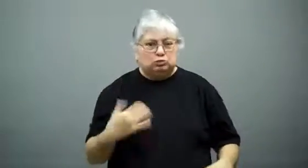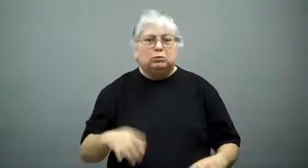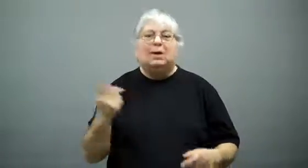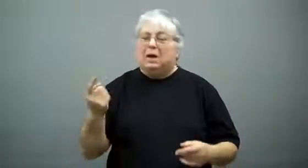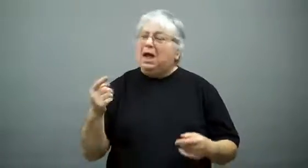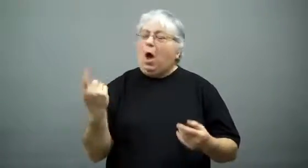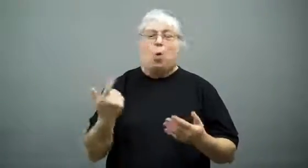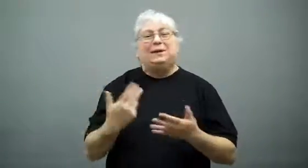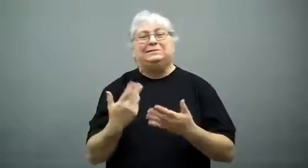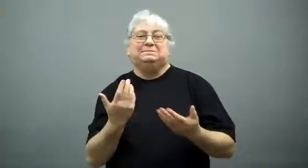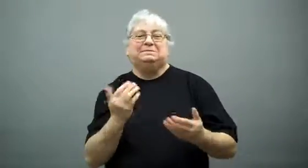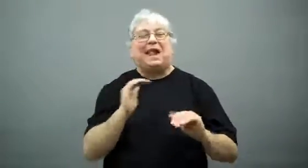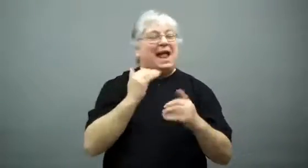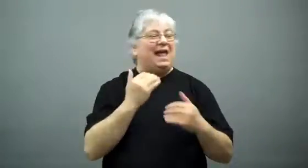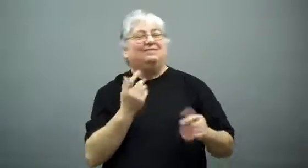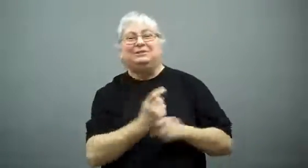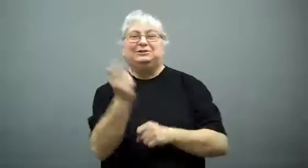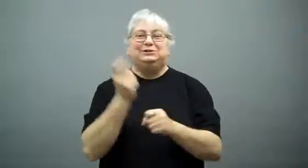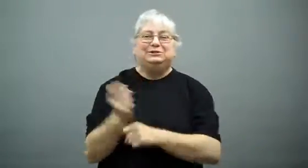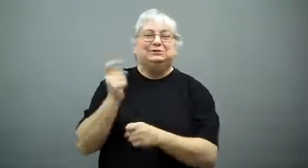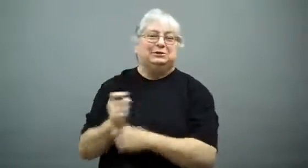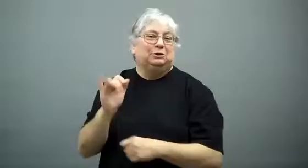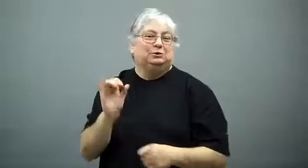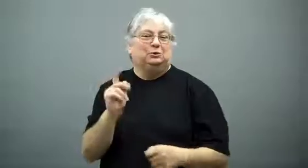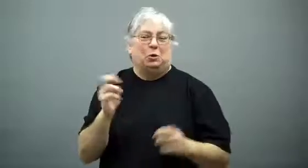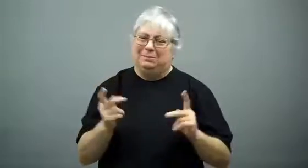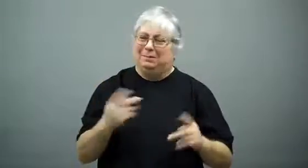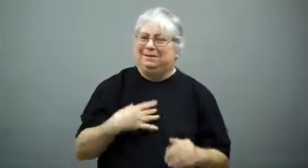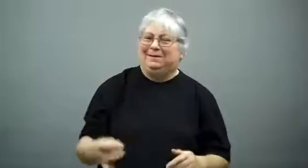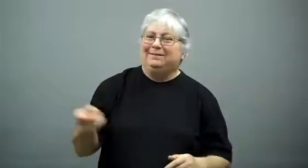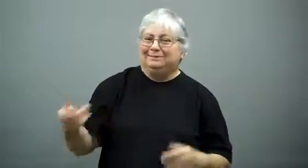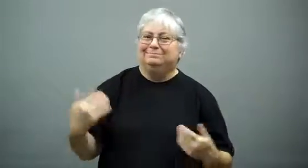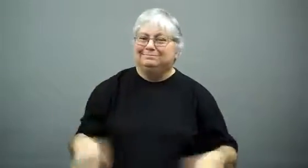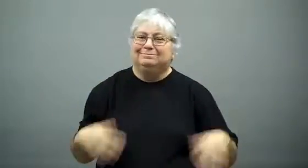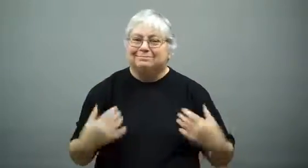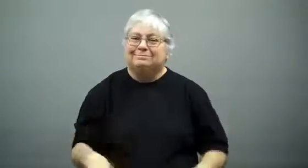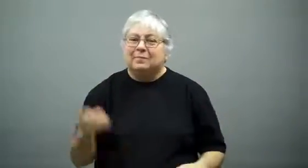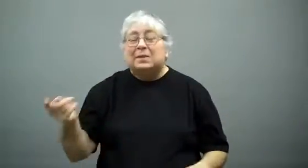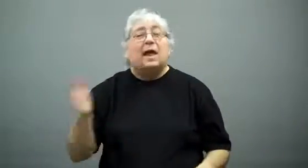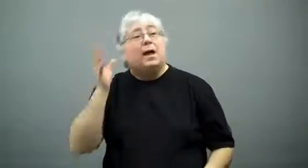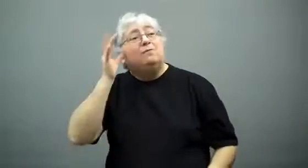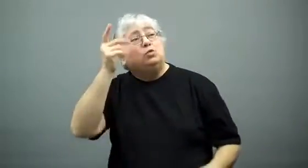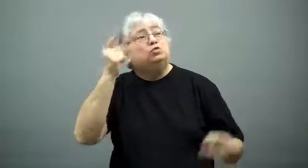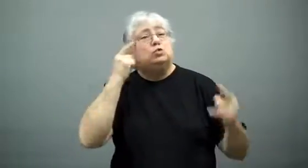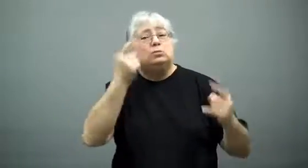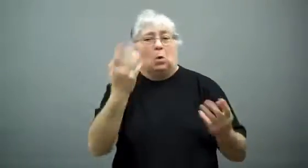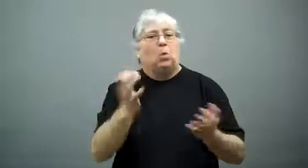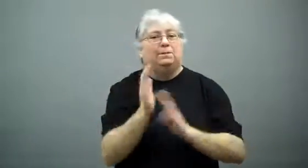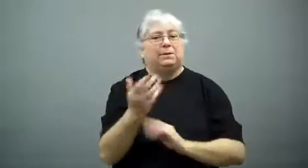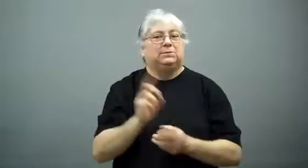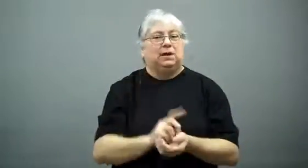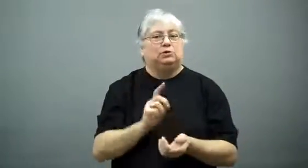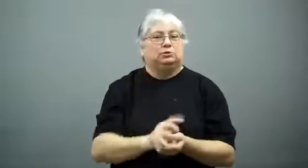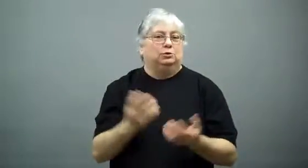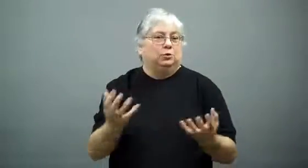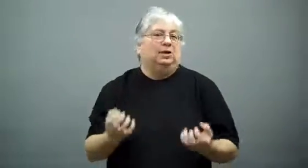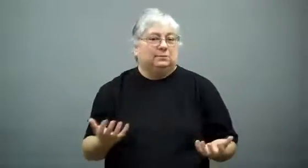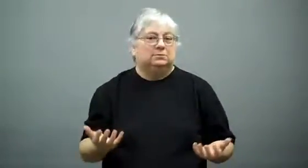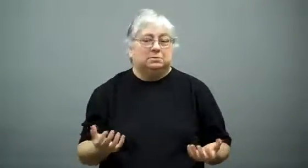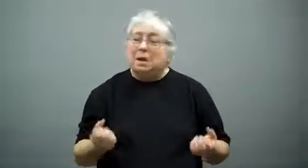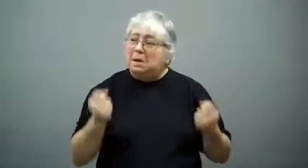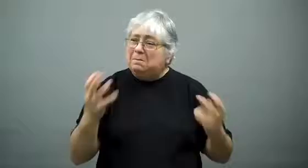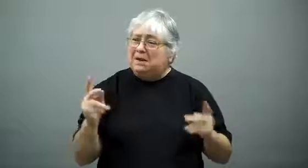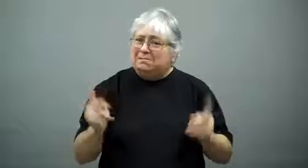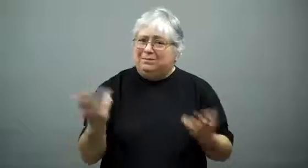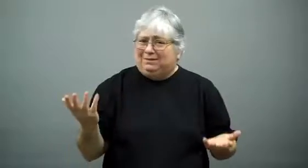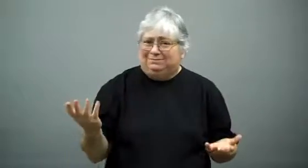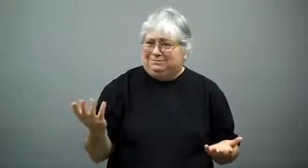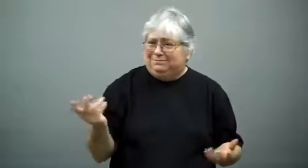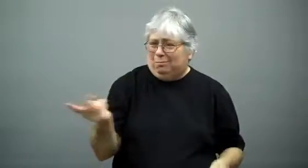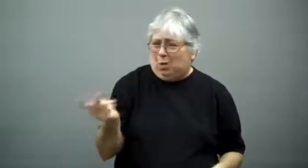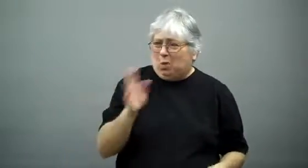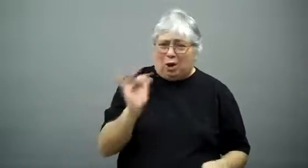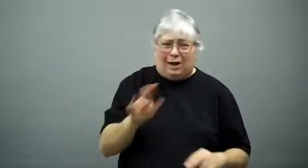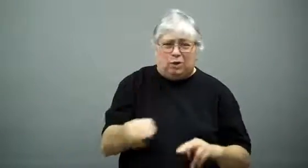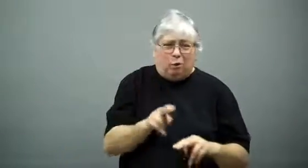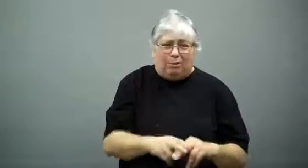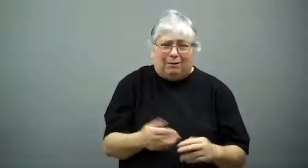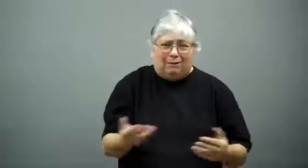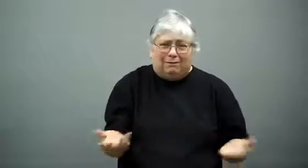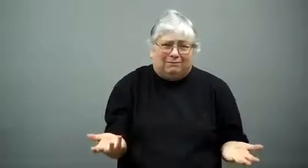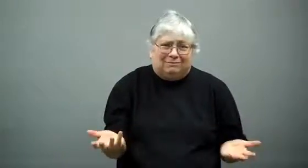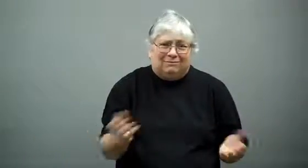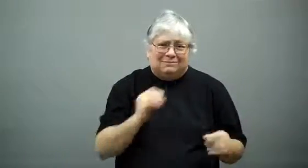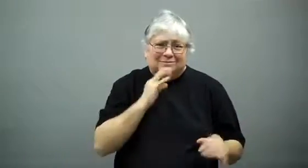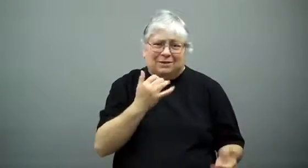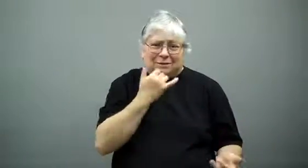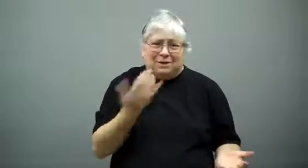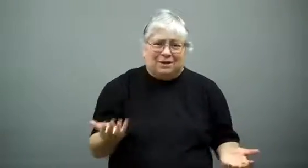He was always laughing and joking, and people liked him.